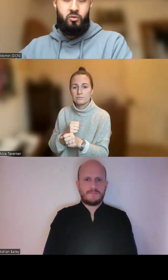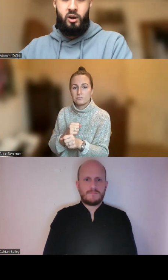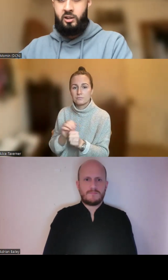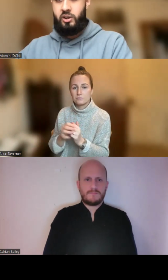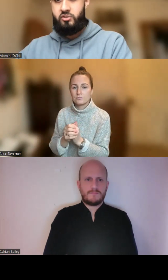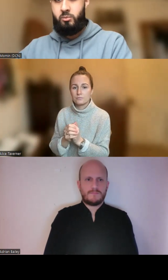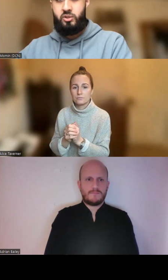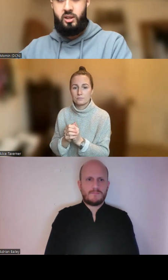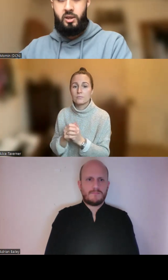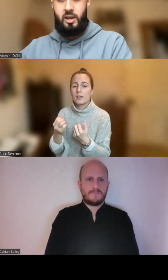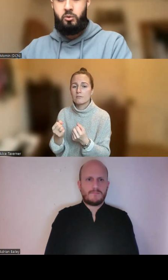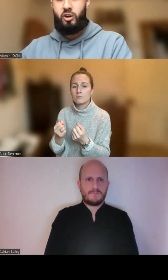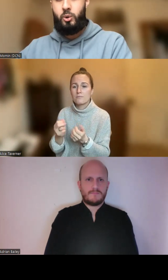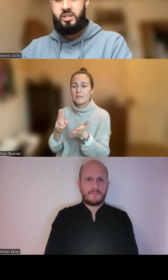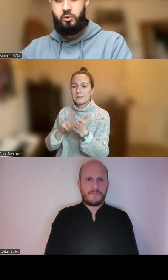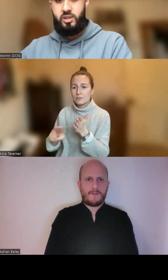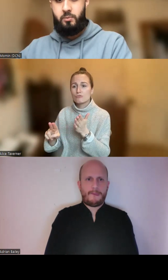we've got National History Museum here and we've got Twist Museum.